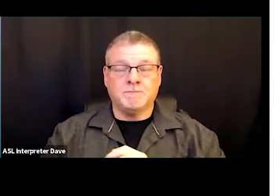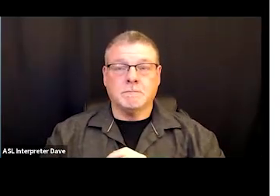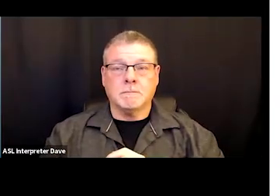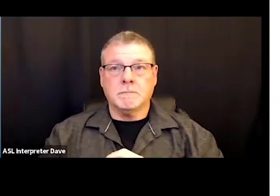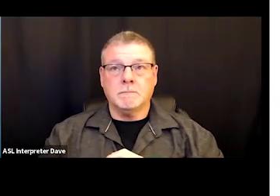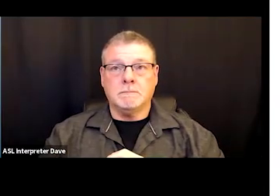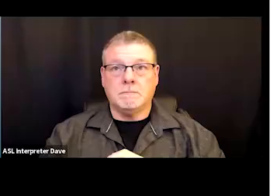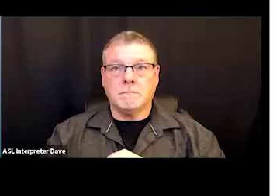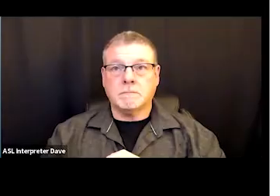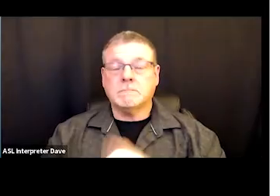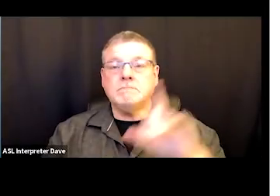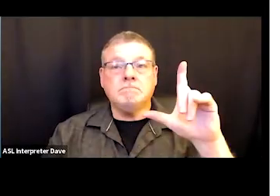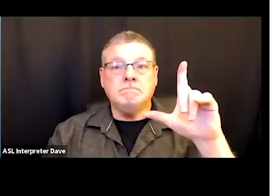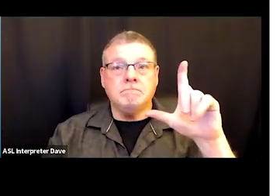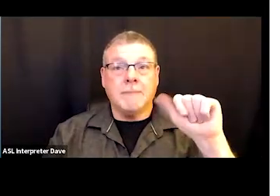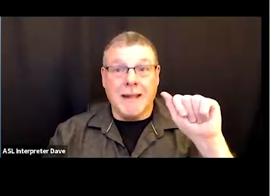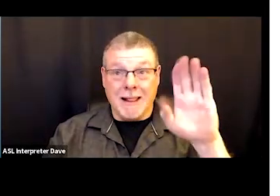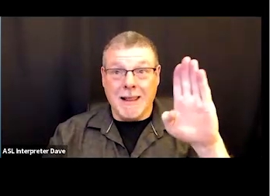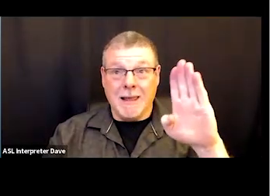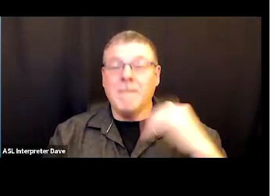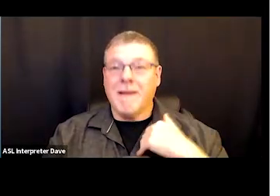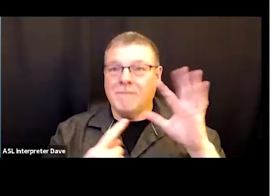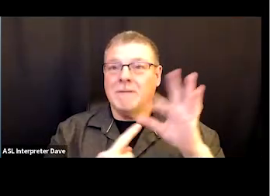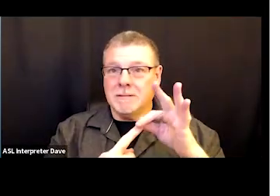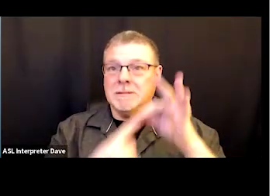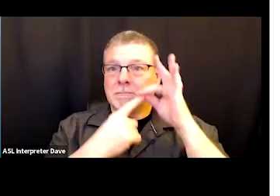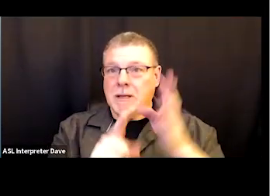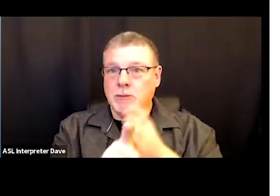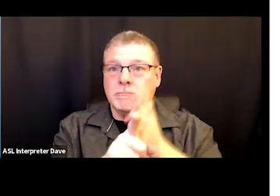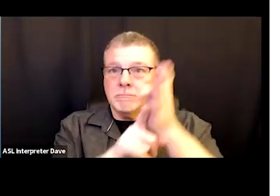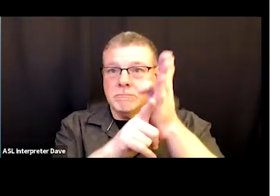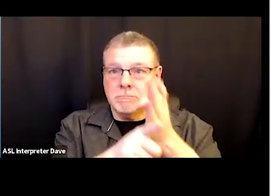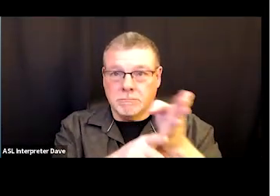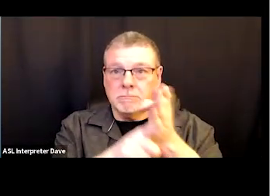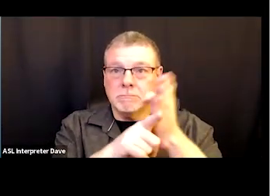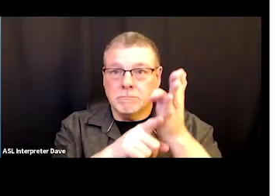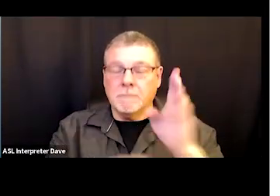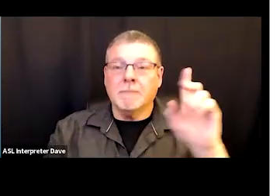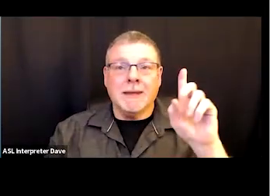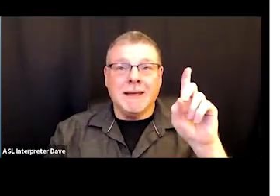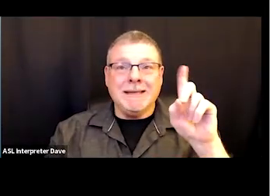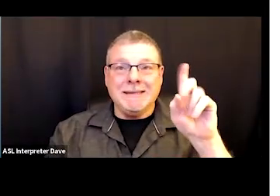So, there are laboratories that specialize in this, that it requires a DNA mouth swab,